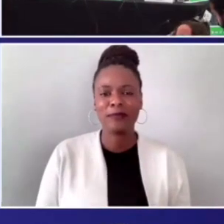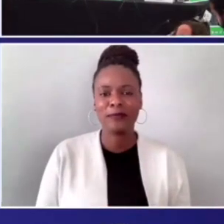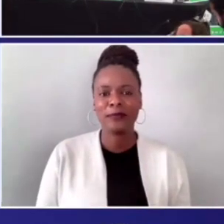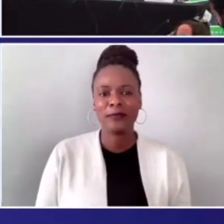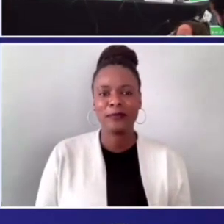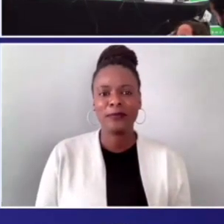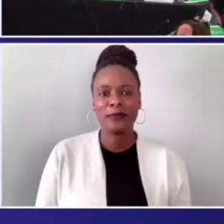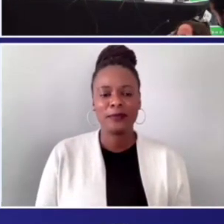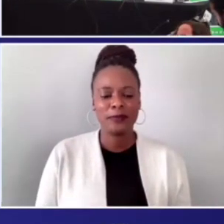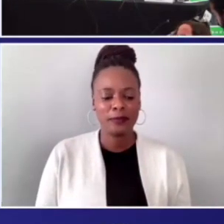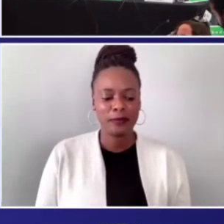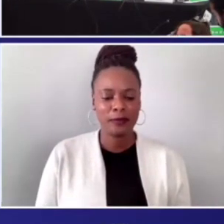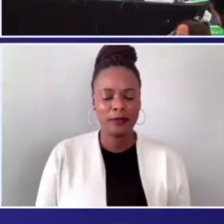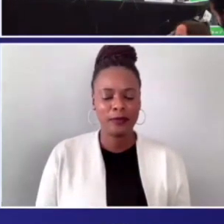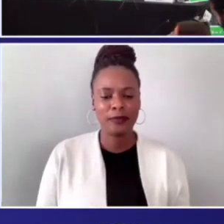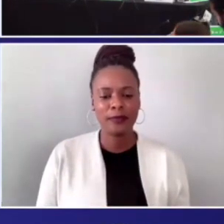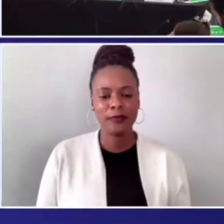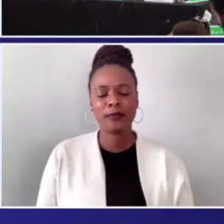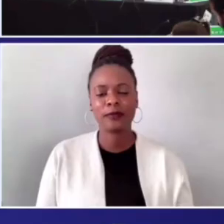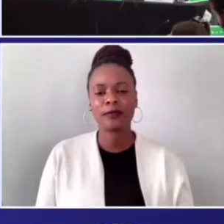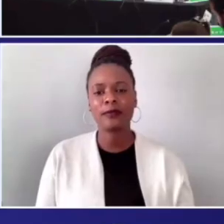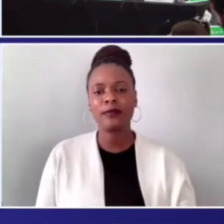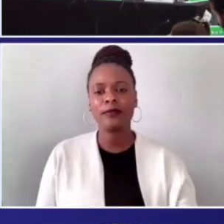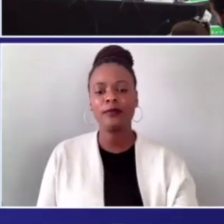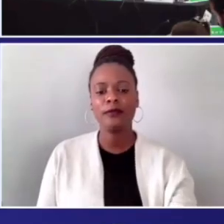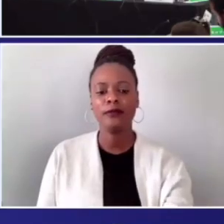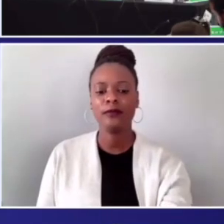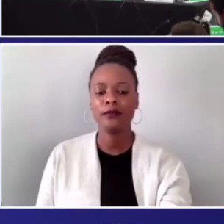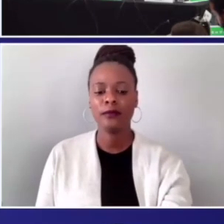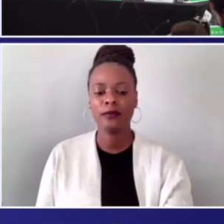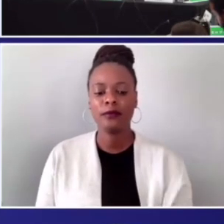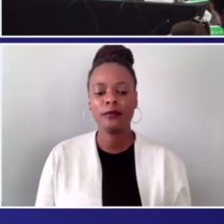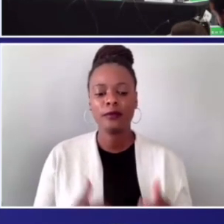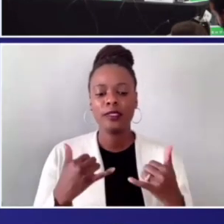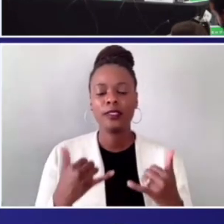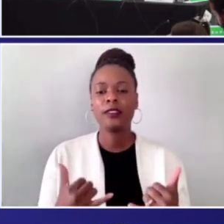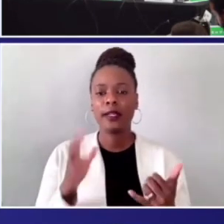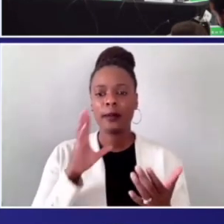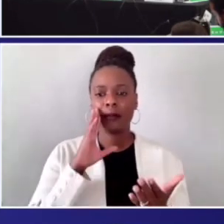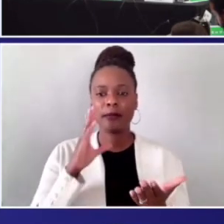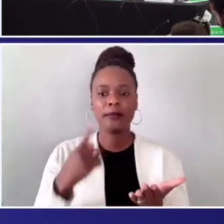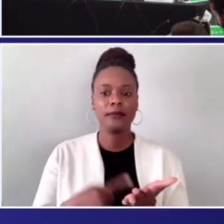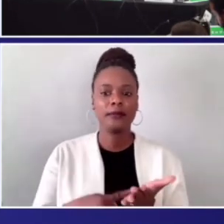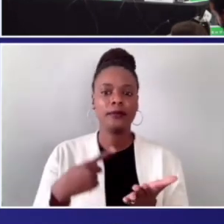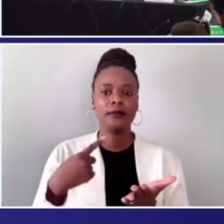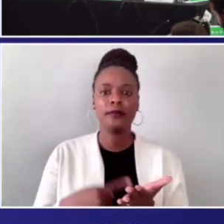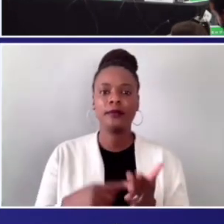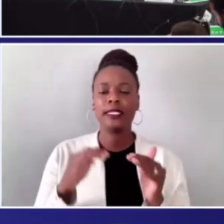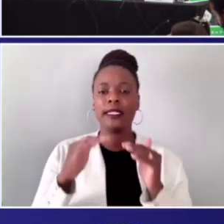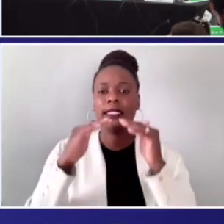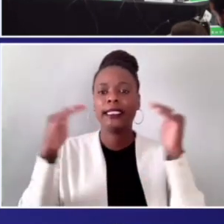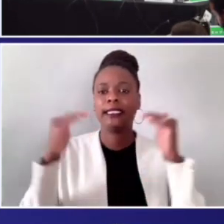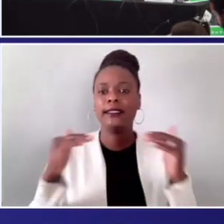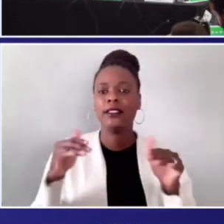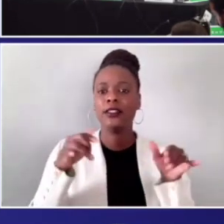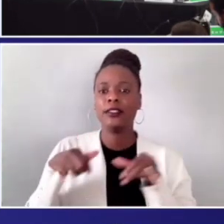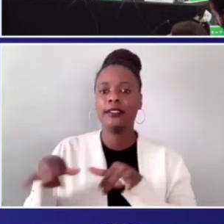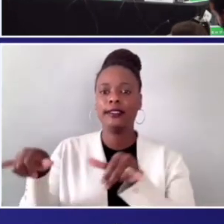Okay. We are now going to talk about the Tiered Standard Plan. It is up on --